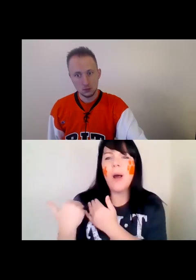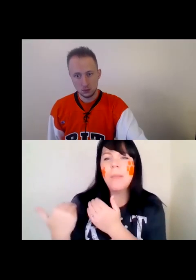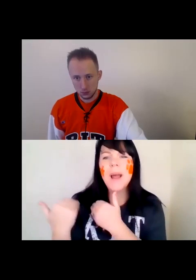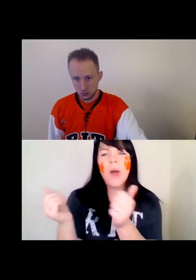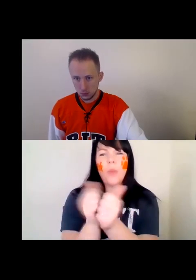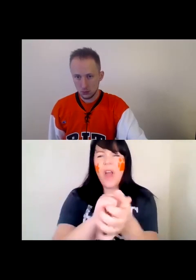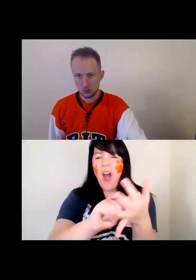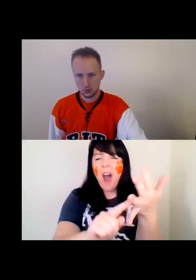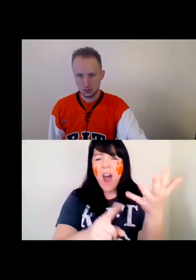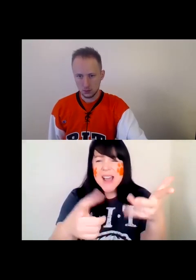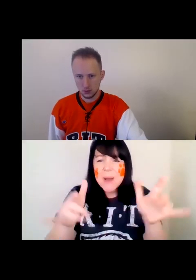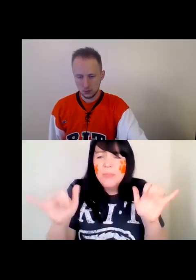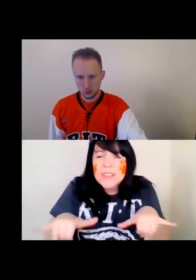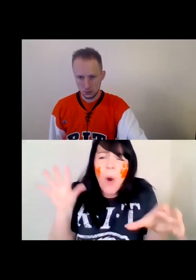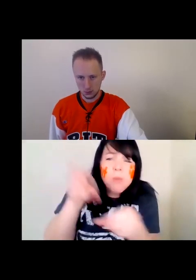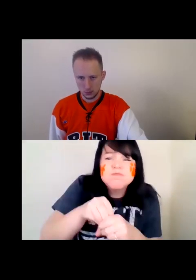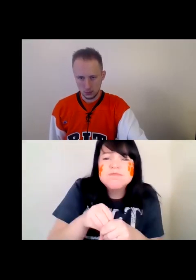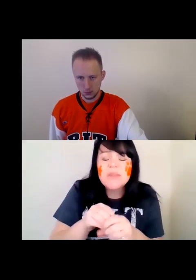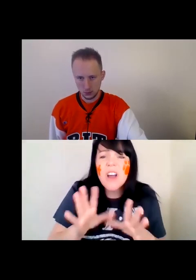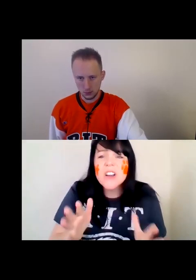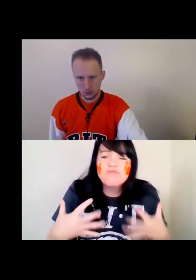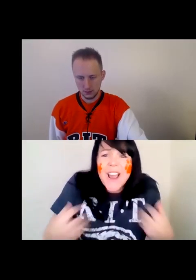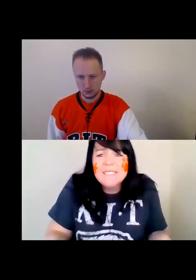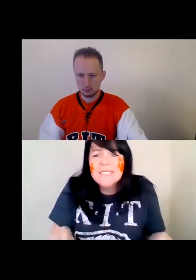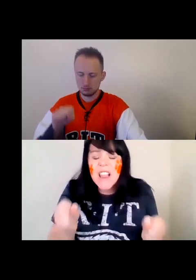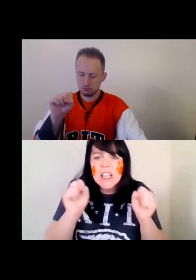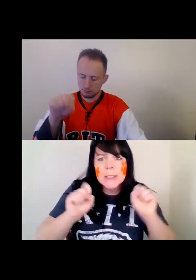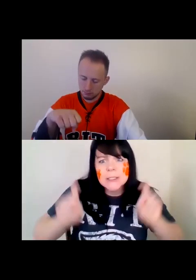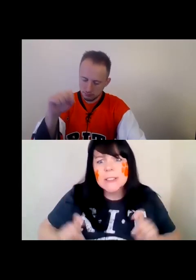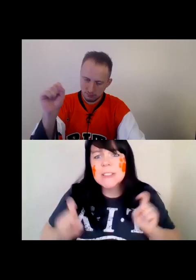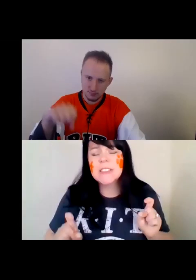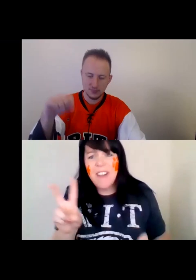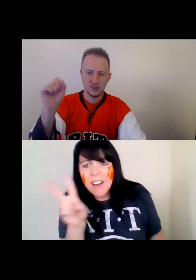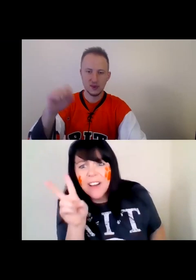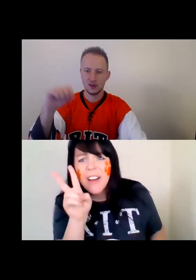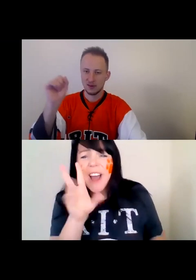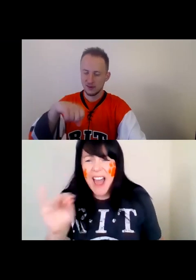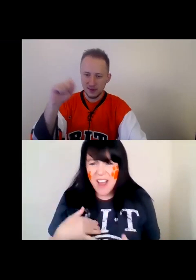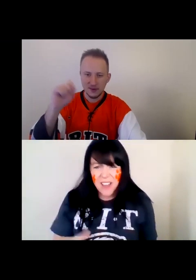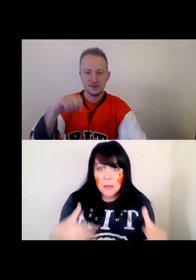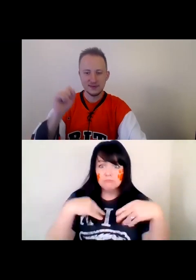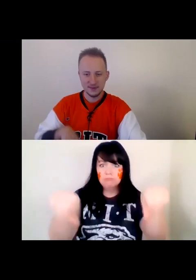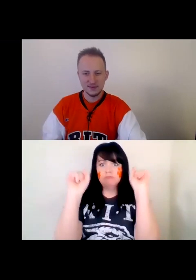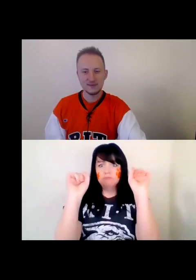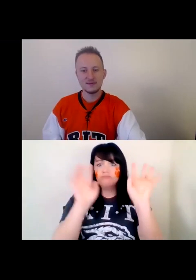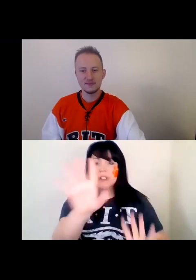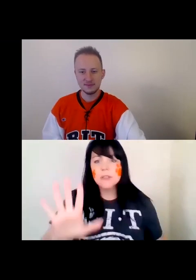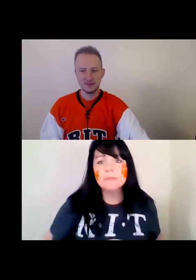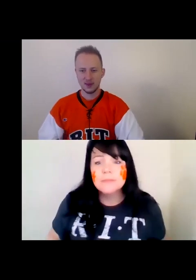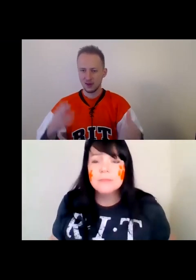all sorts of responsibilities, and you still got involved. You all blew us away.